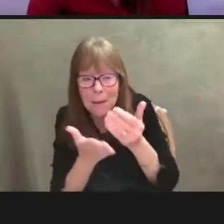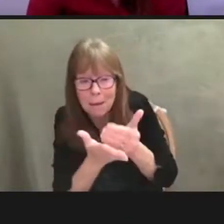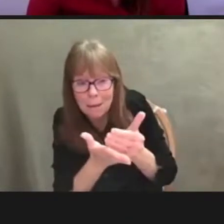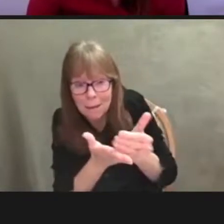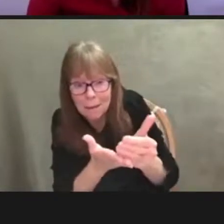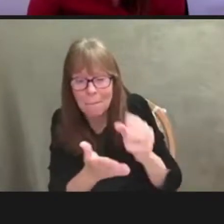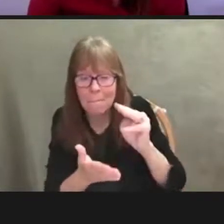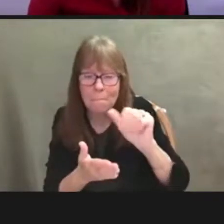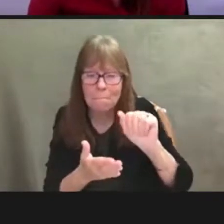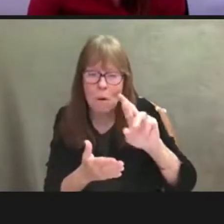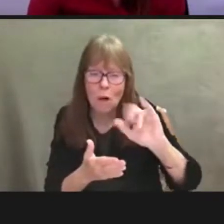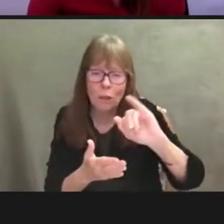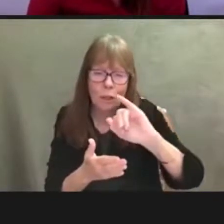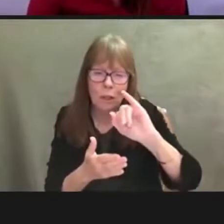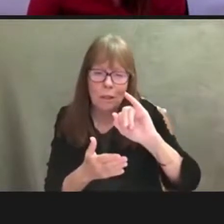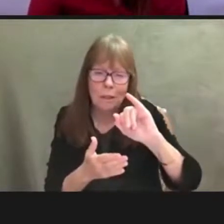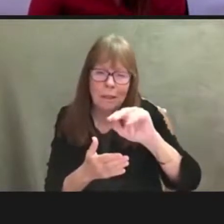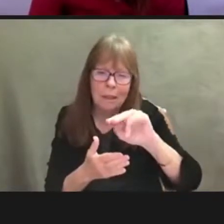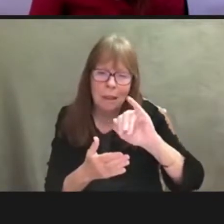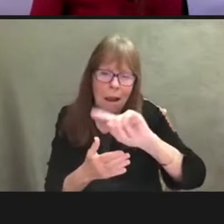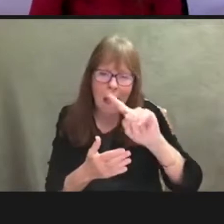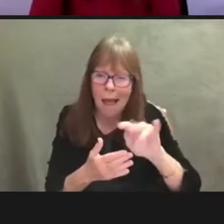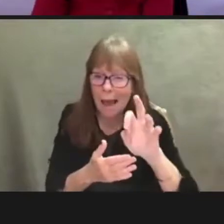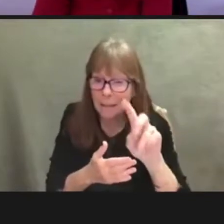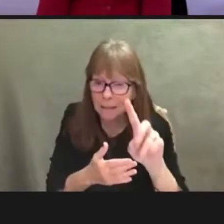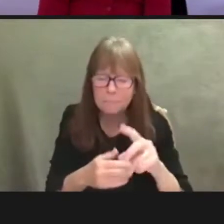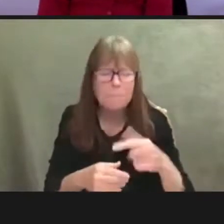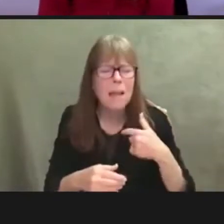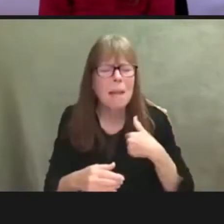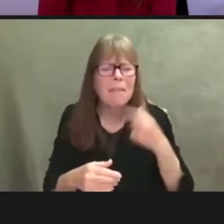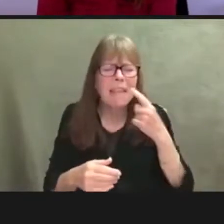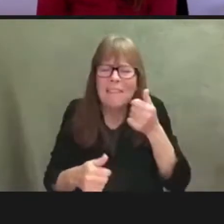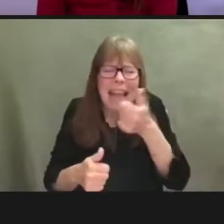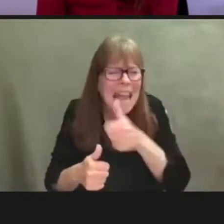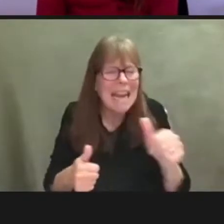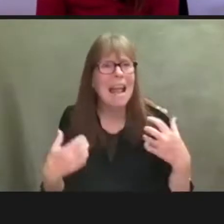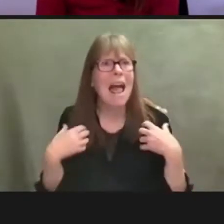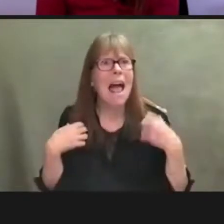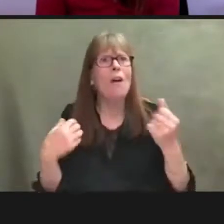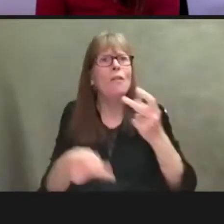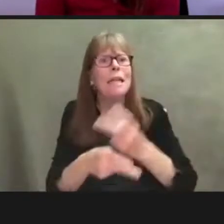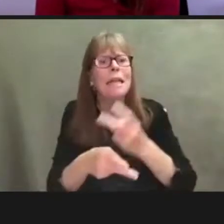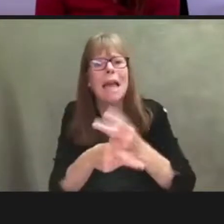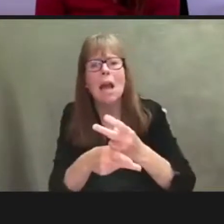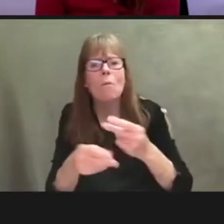And I want to give an example of any healthcare provider who's out there in practice who's